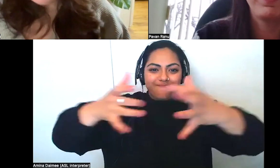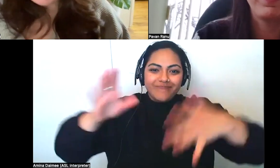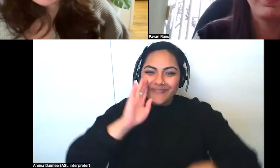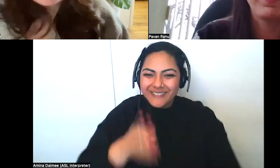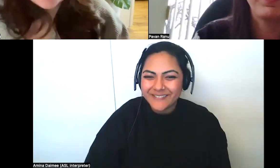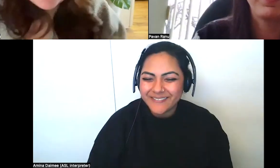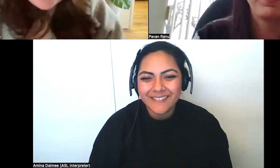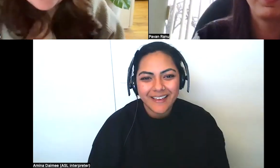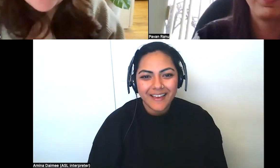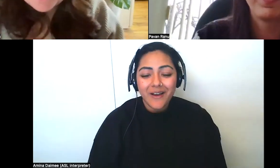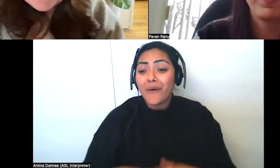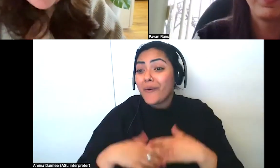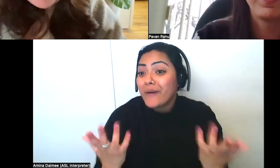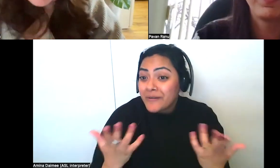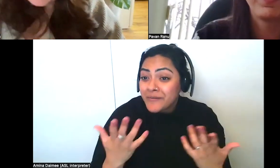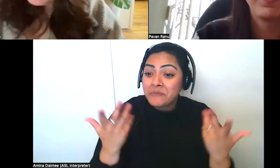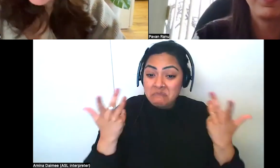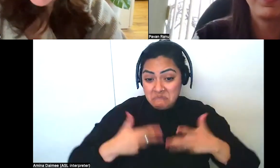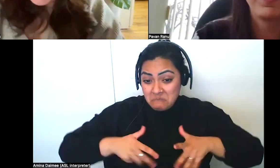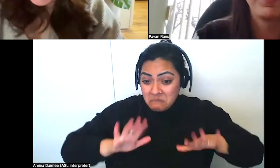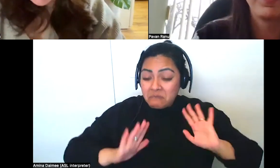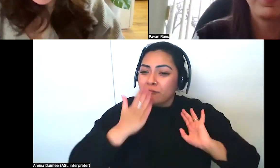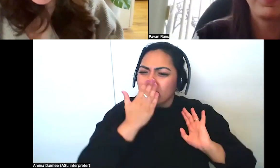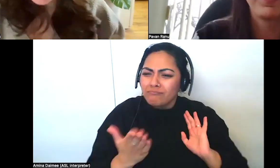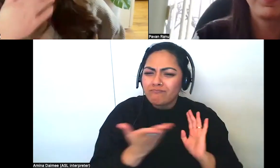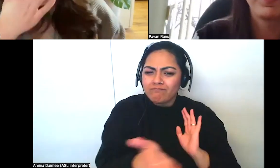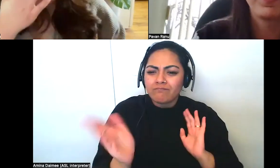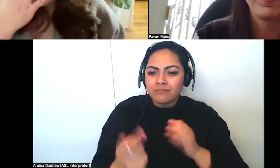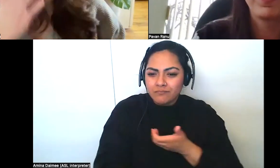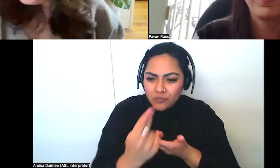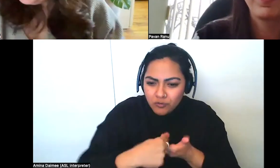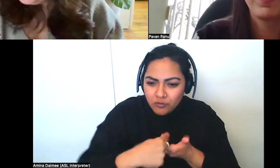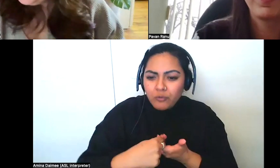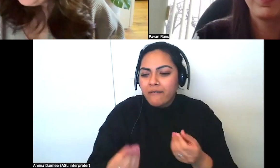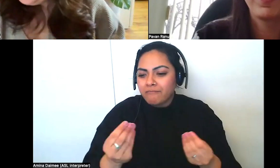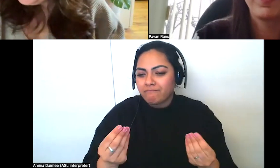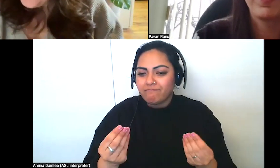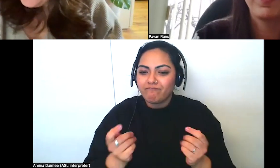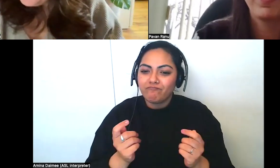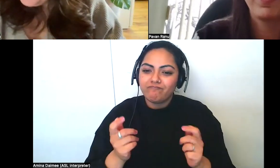Well, thank you, everyone, so much for joining us and giving us your time this afternoon as we talk